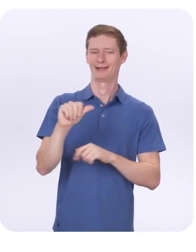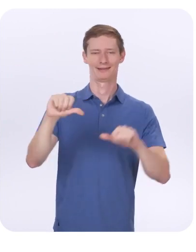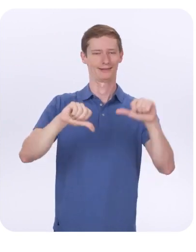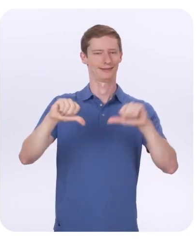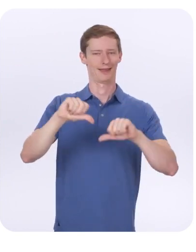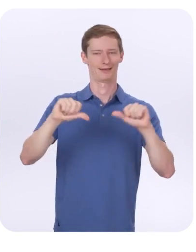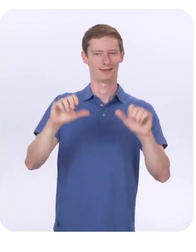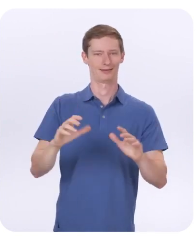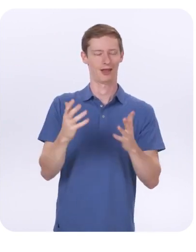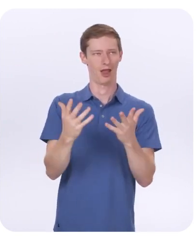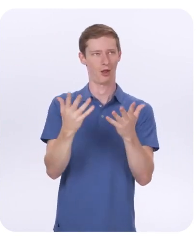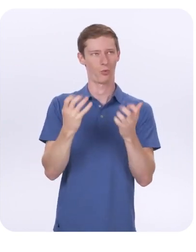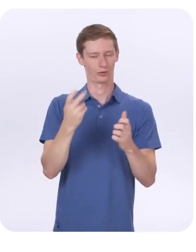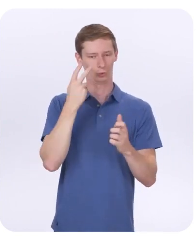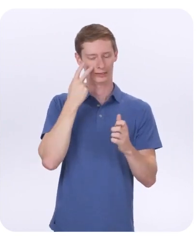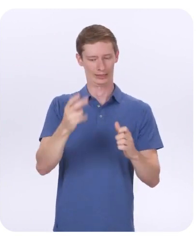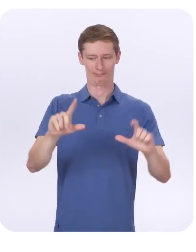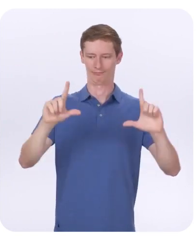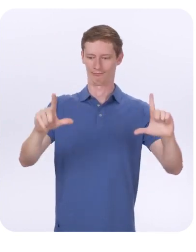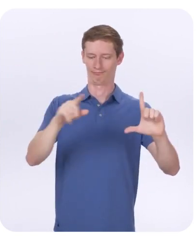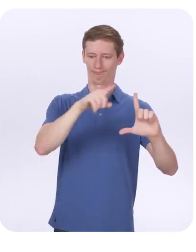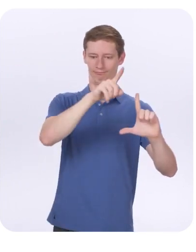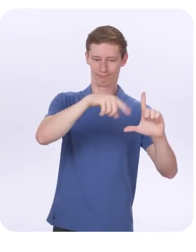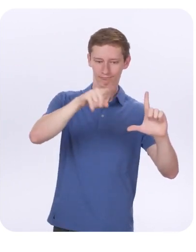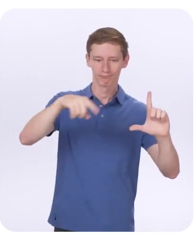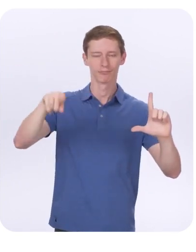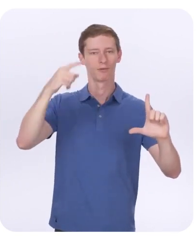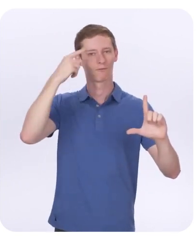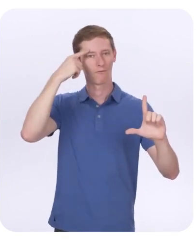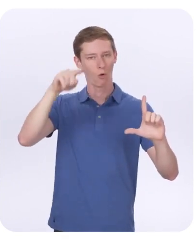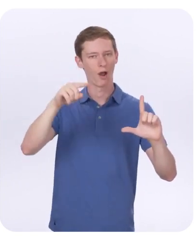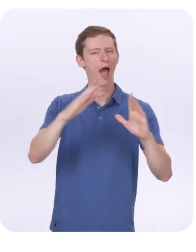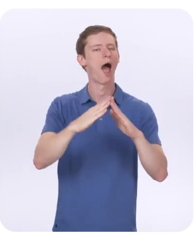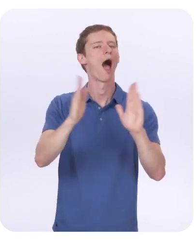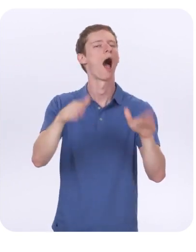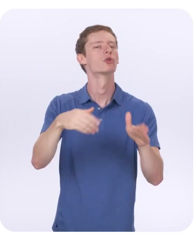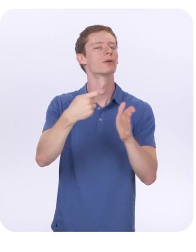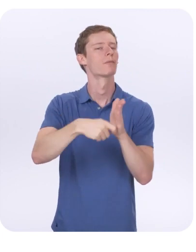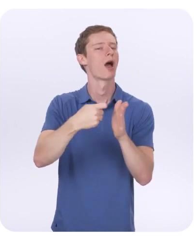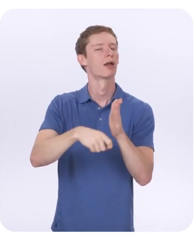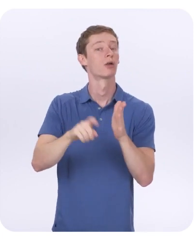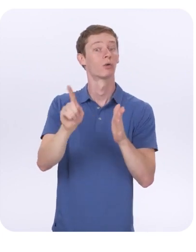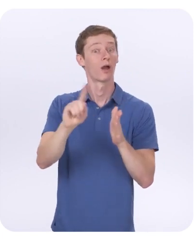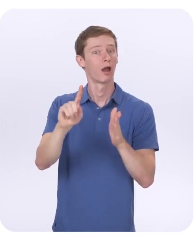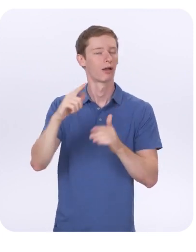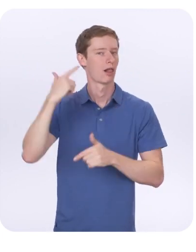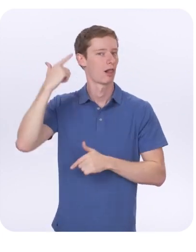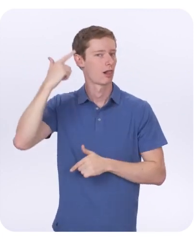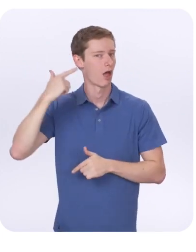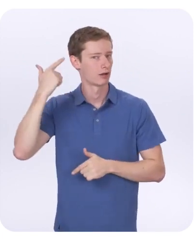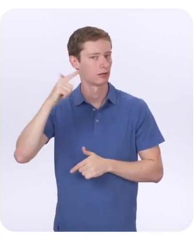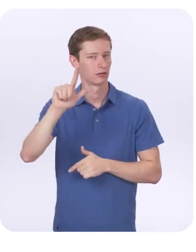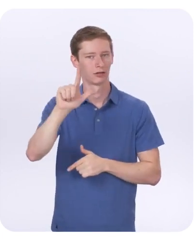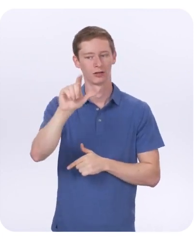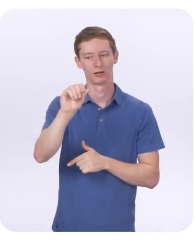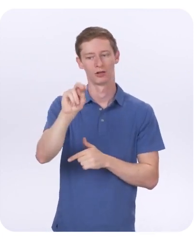We know that the data is in a SQL database called housing_london.db and the name of the table.